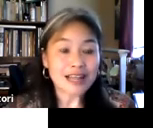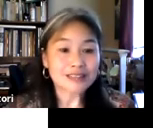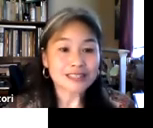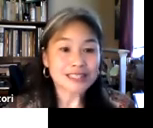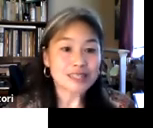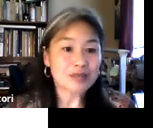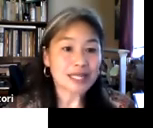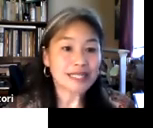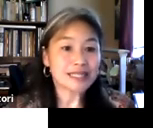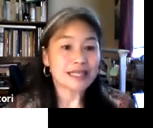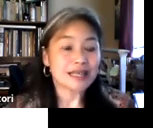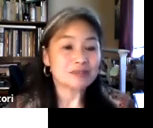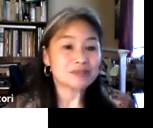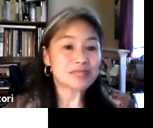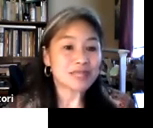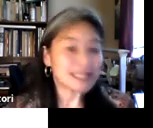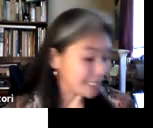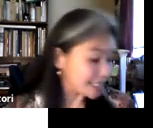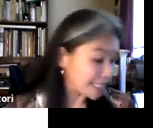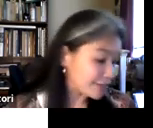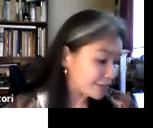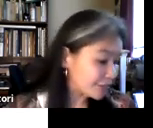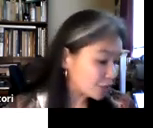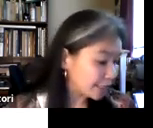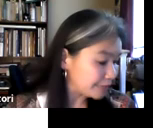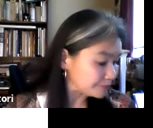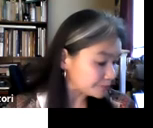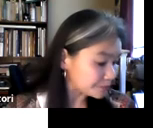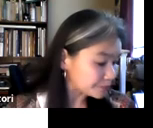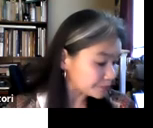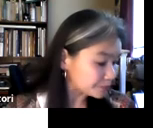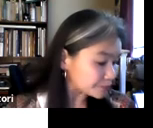to America. The photo on the left is my grandma there with my